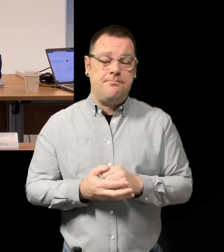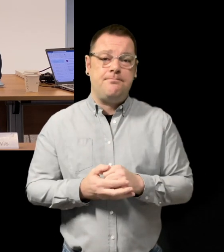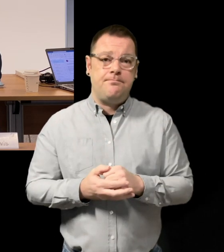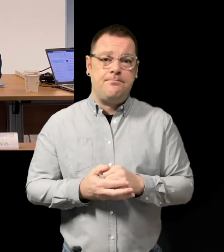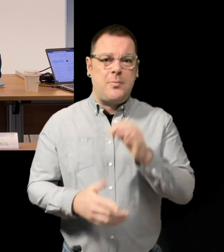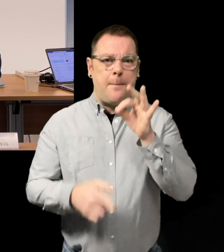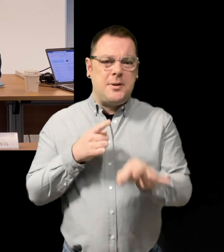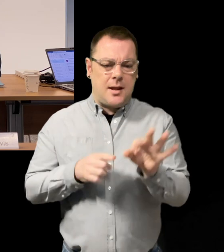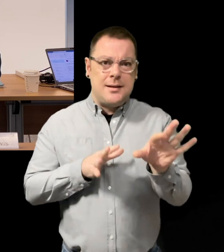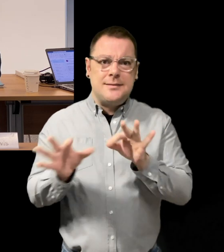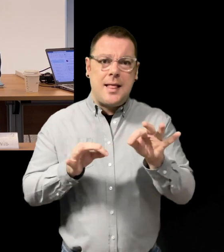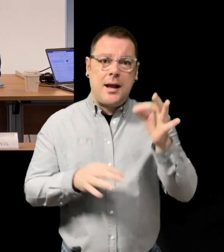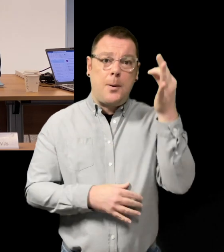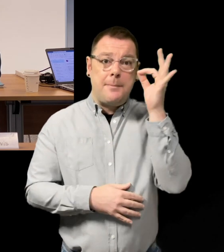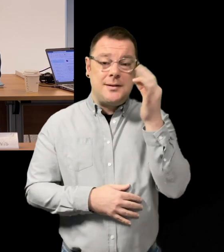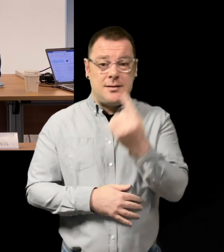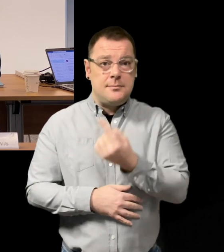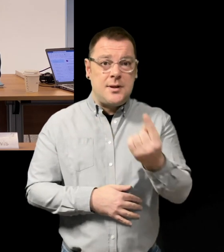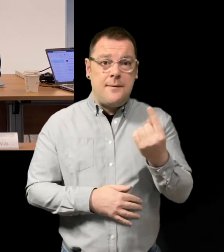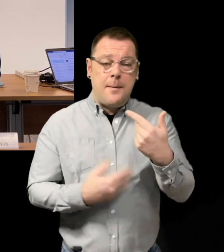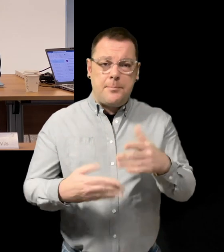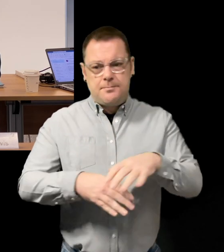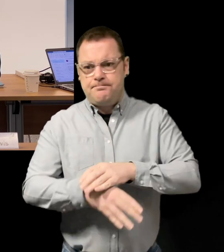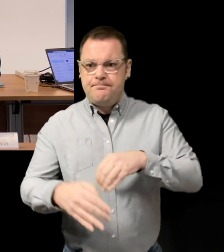In particular, the select committees that have been actively involved